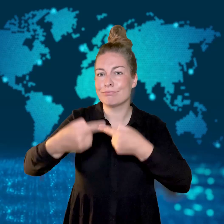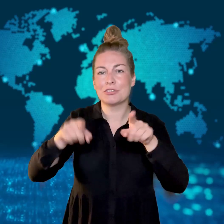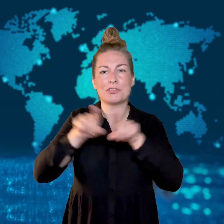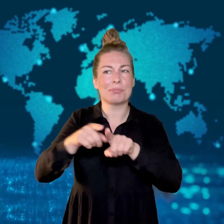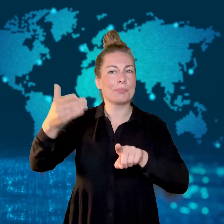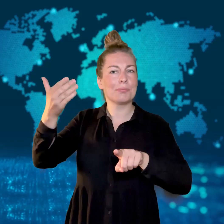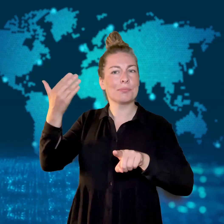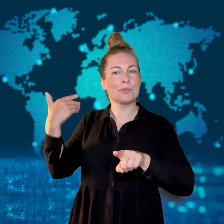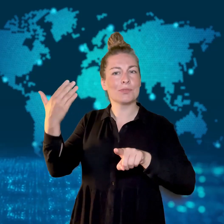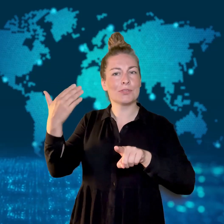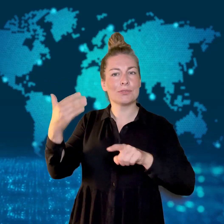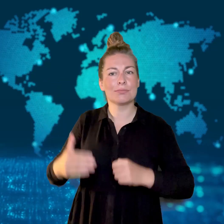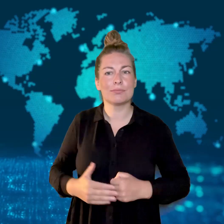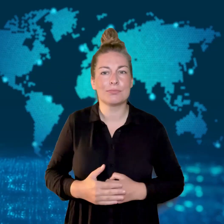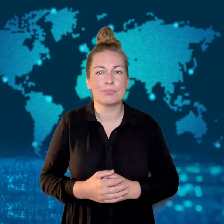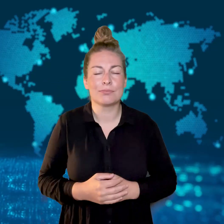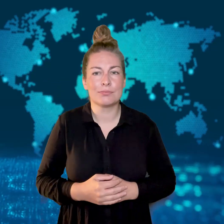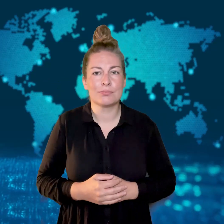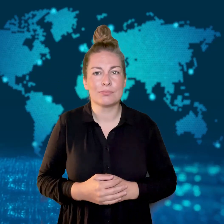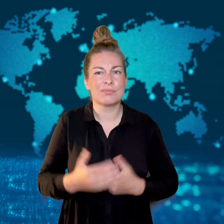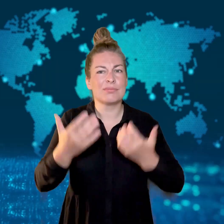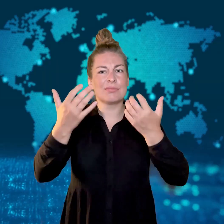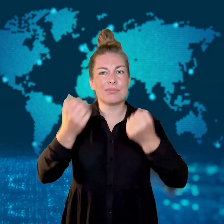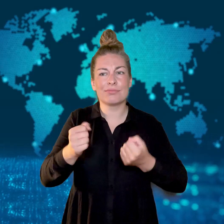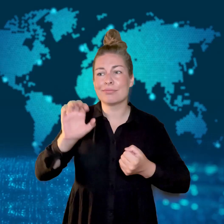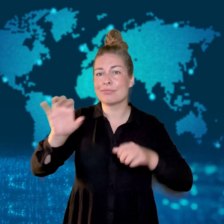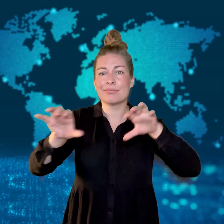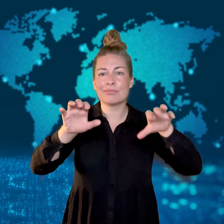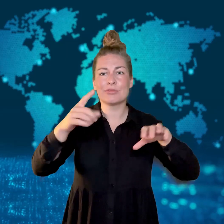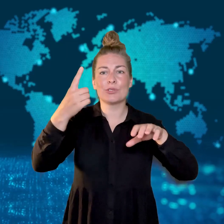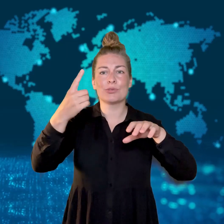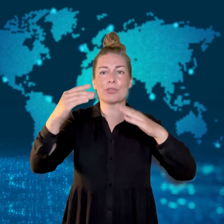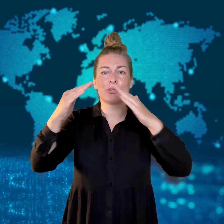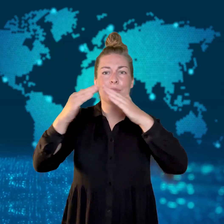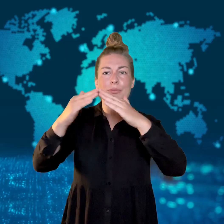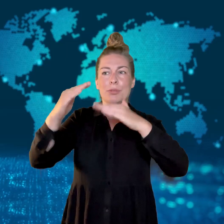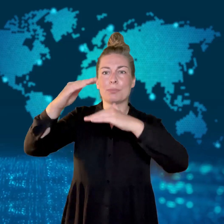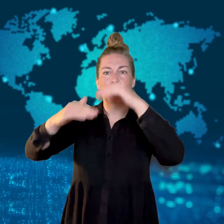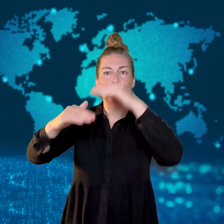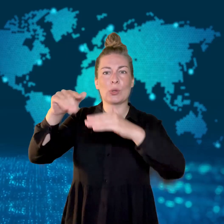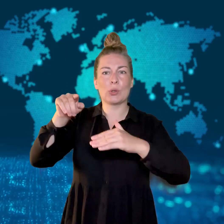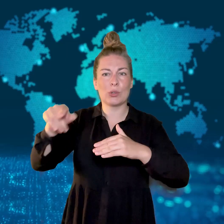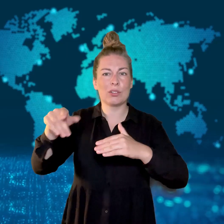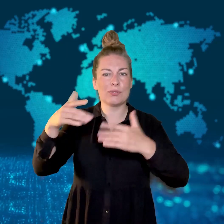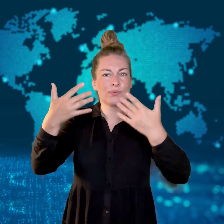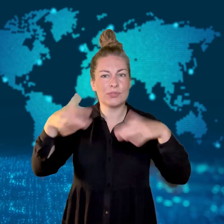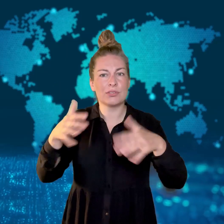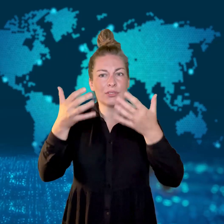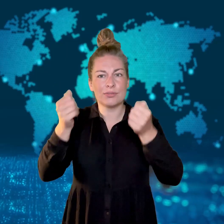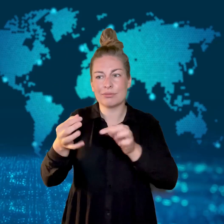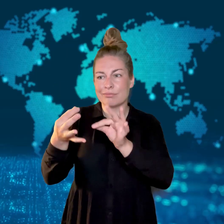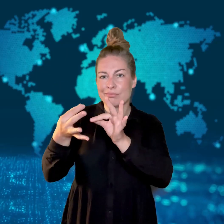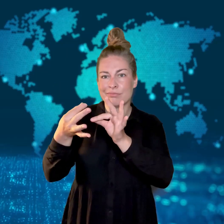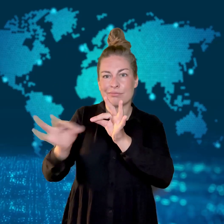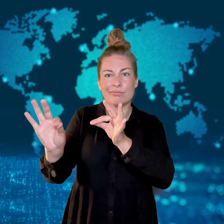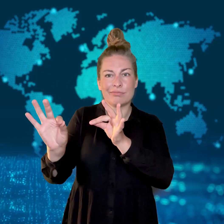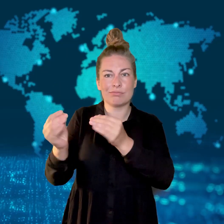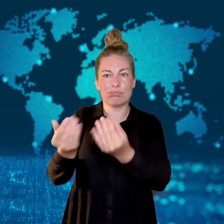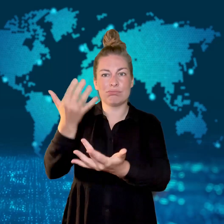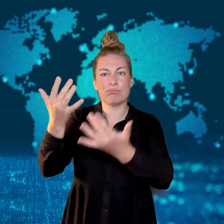One of those facilities was damaged by arson during the attacks.